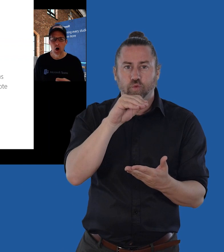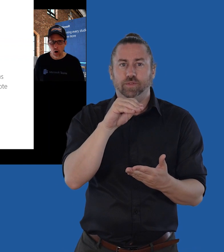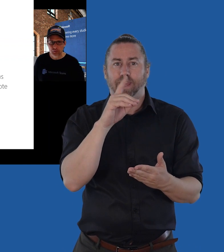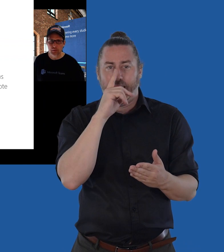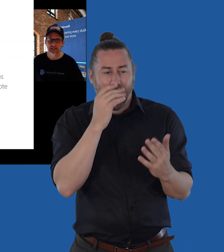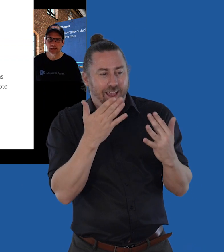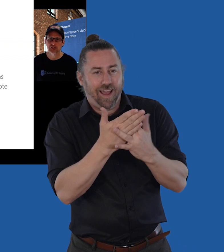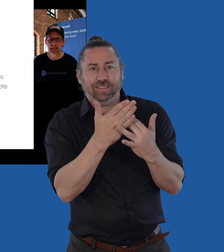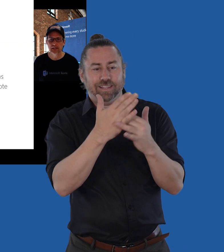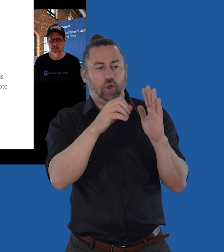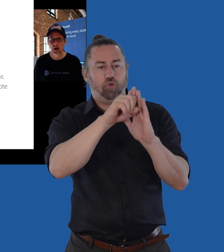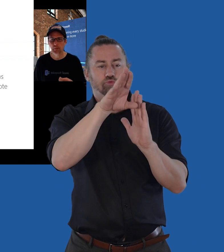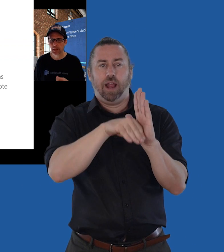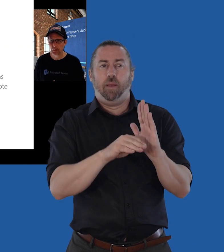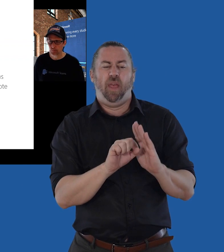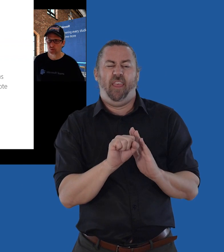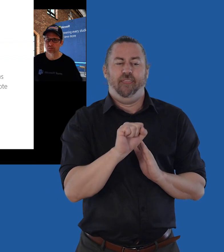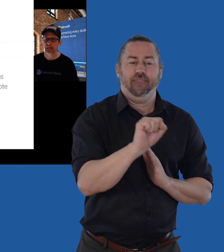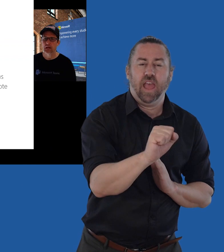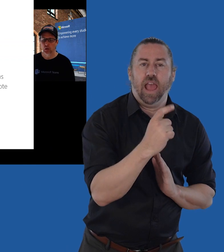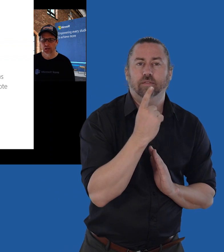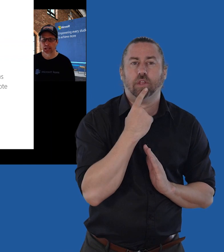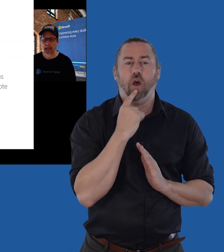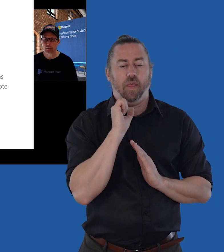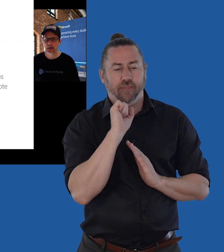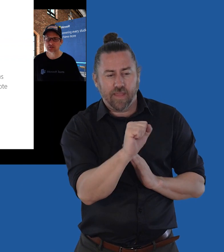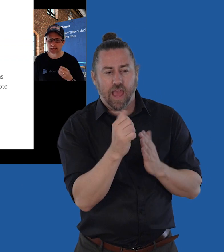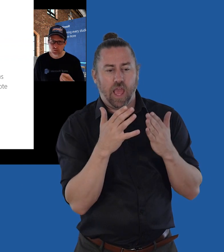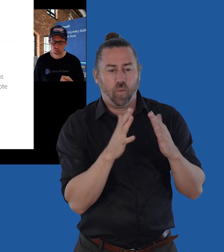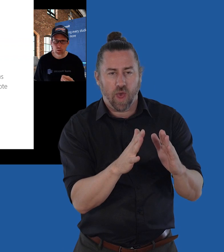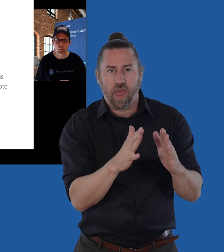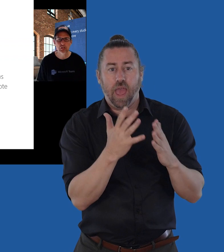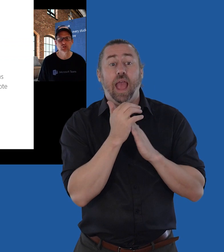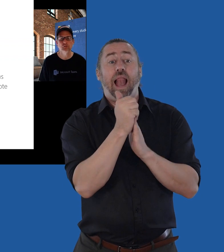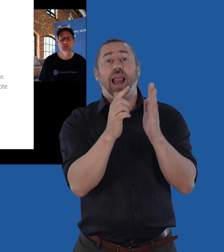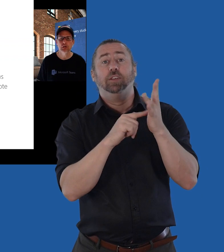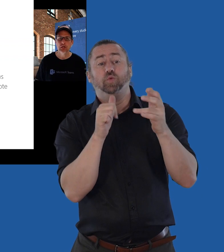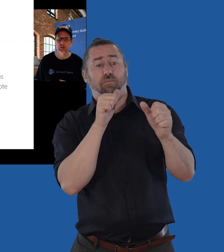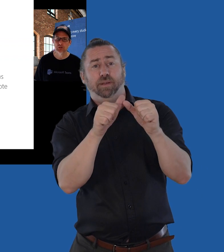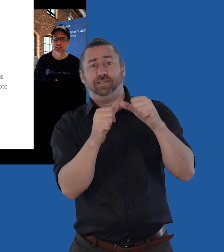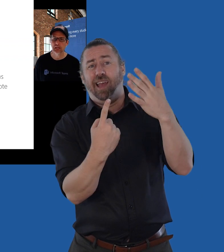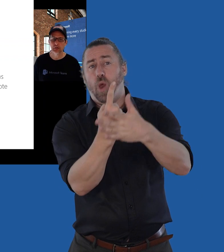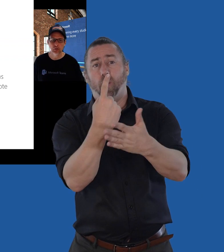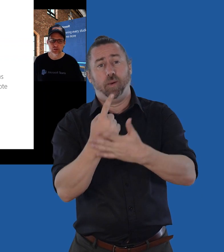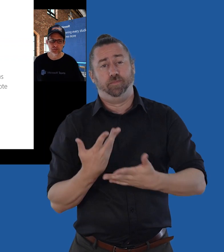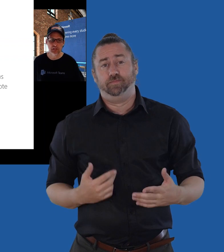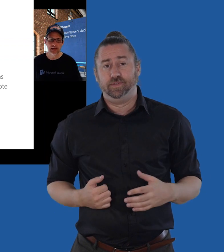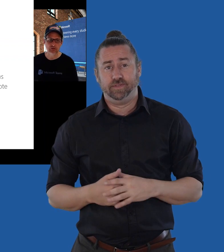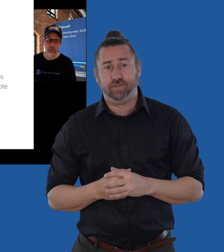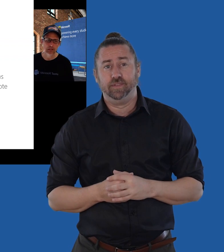optimise educator time, and improving learning outcomes. That's what we wanna do for you using the inclusive classroom.